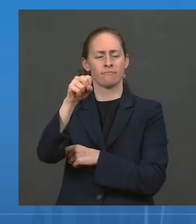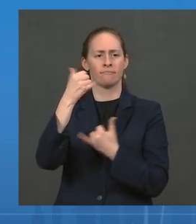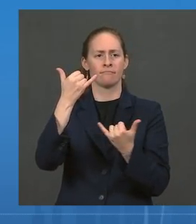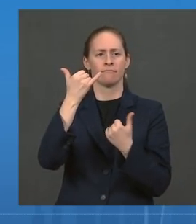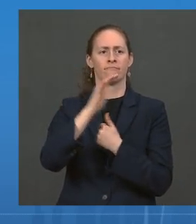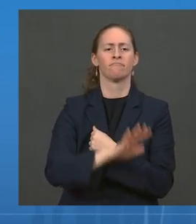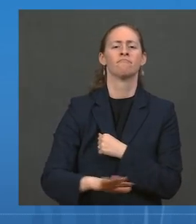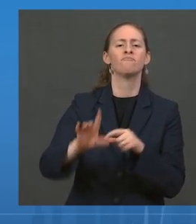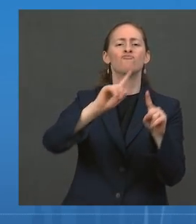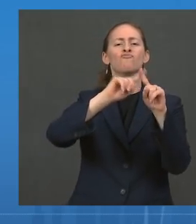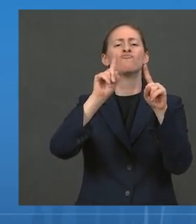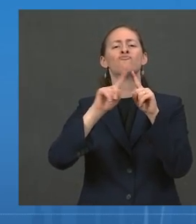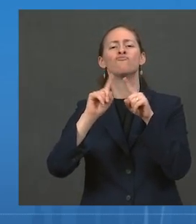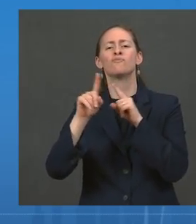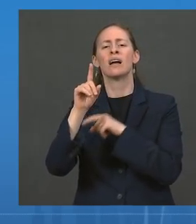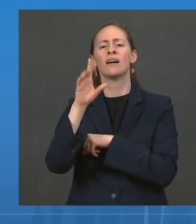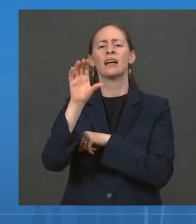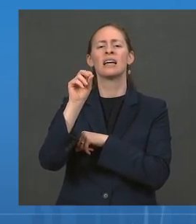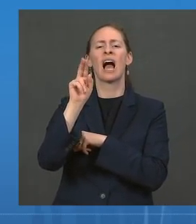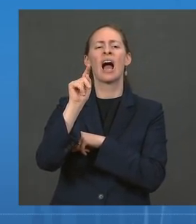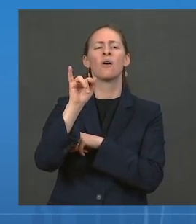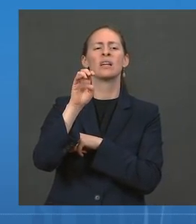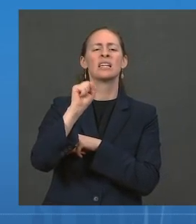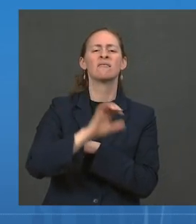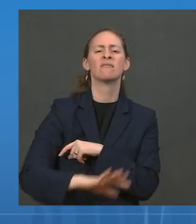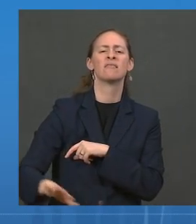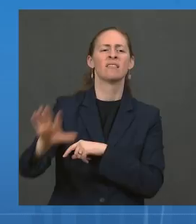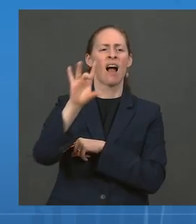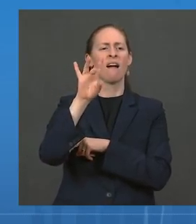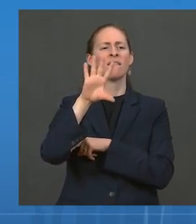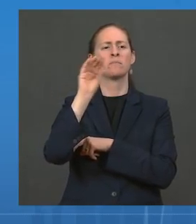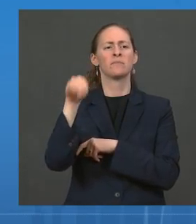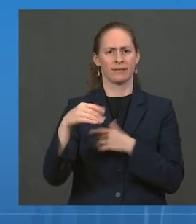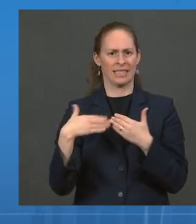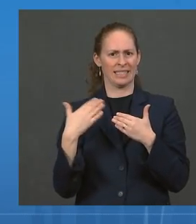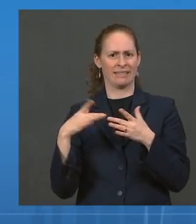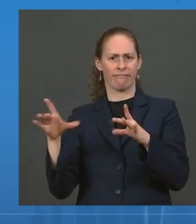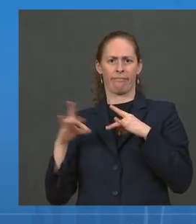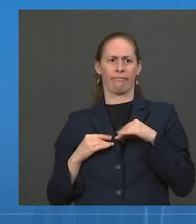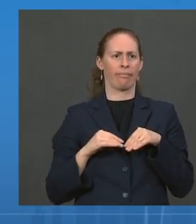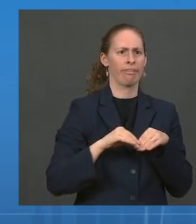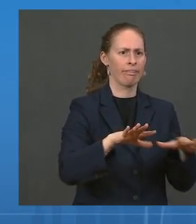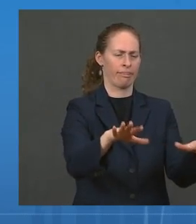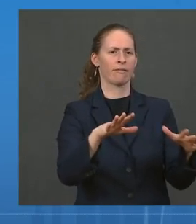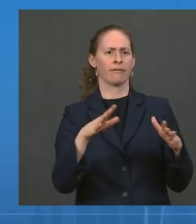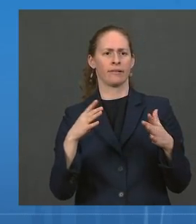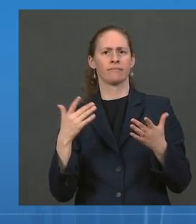that are in substantial or high transmission. And the CDC guidance -- first of all, obviously getting vaccinated --